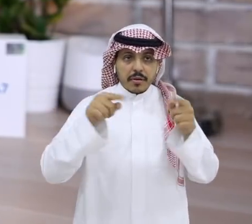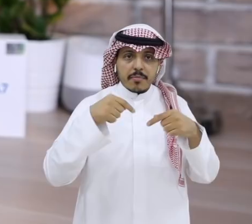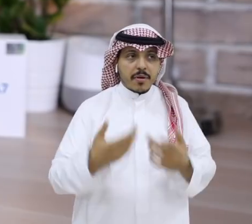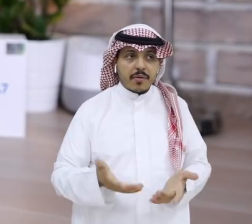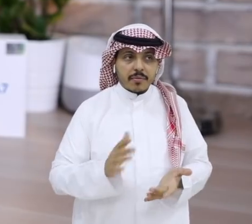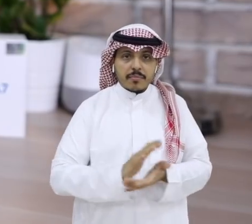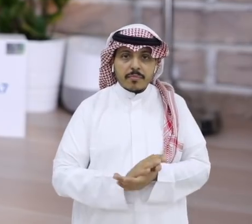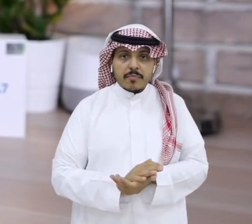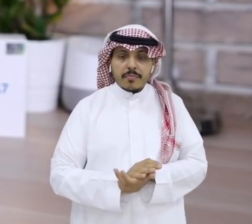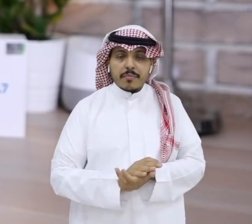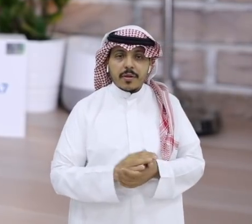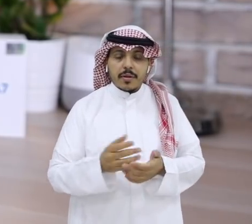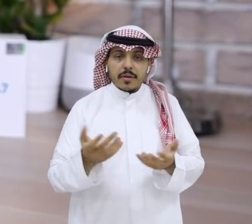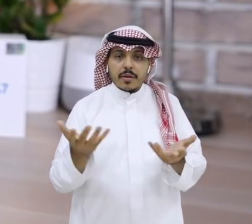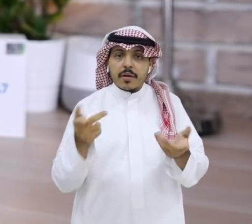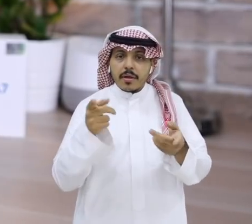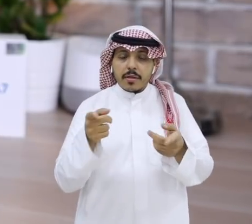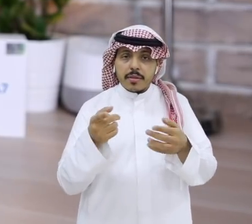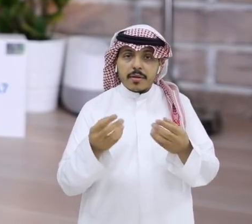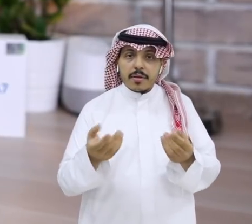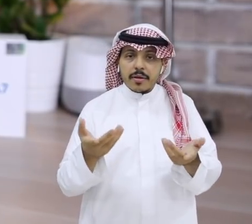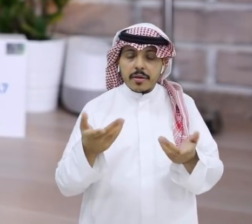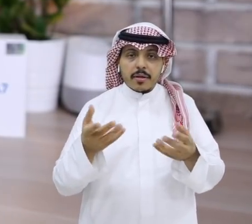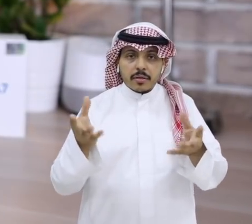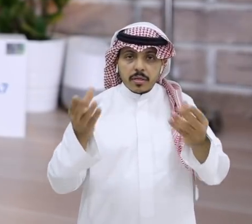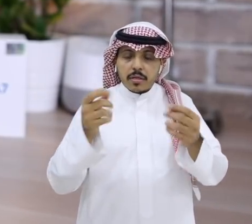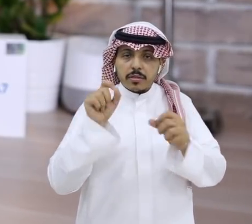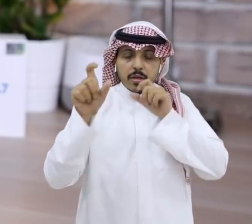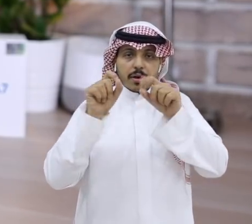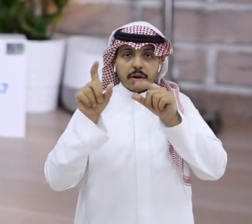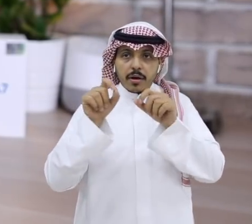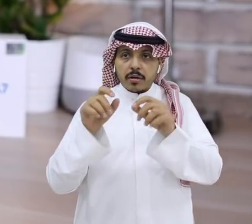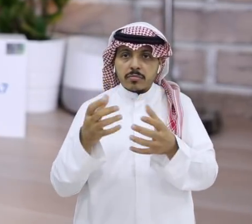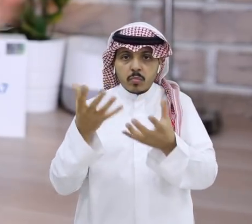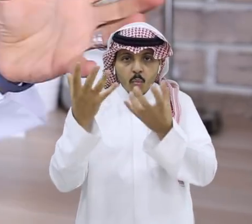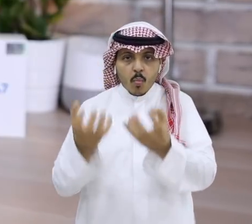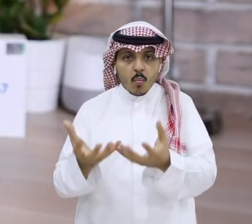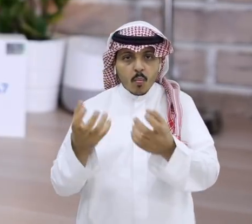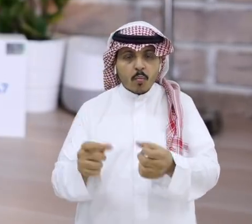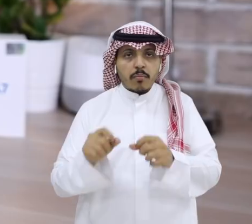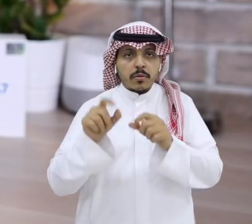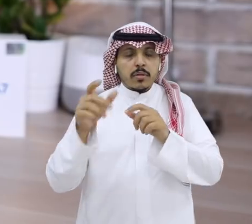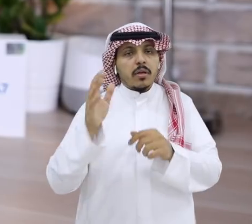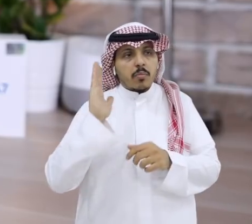The main update on the 5G is for data and data compression.